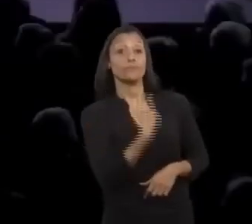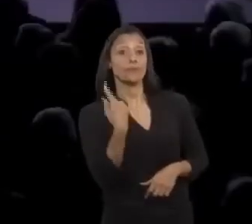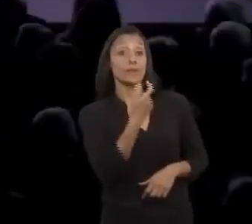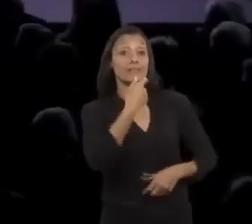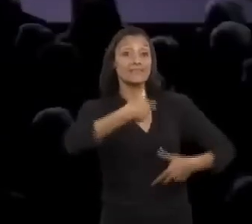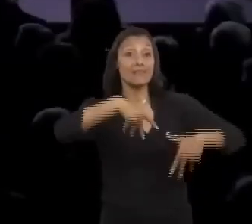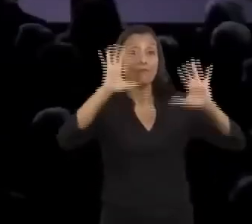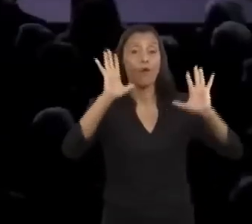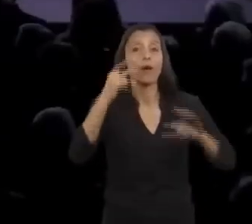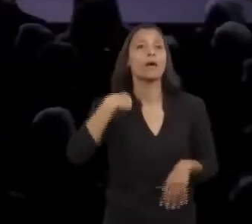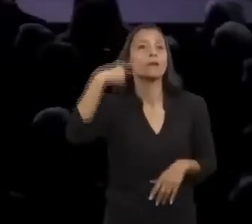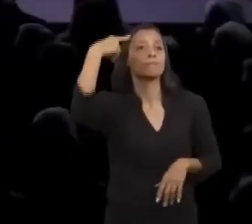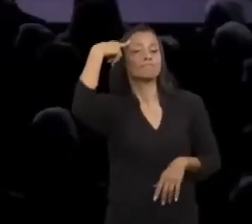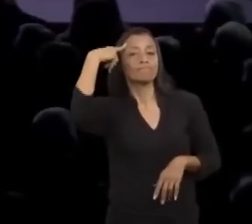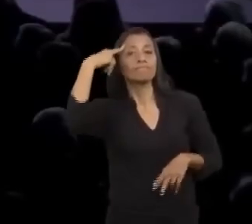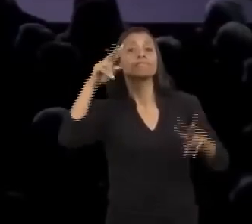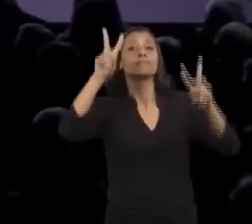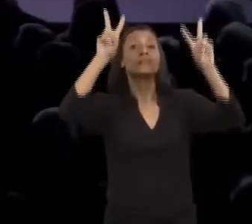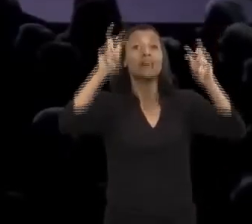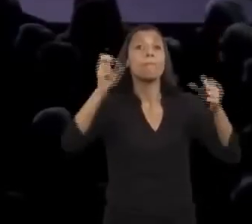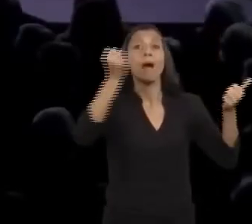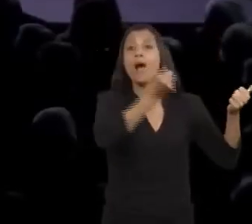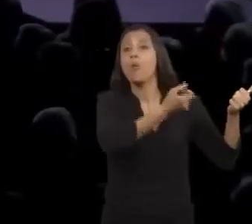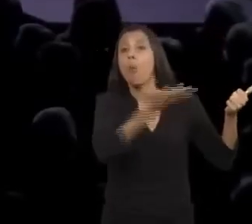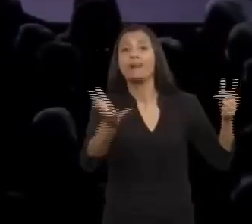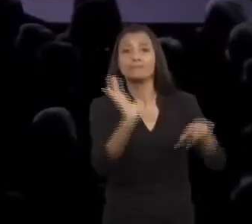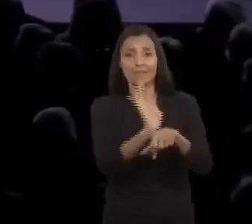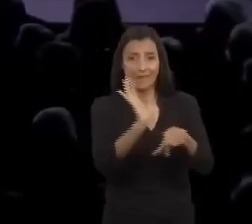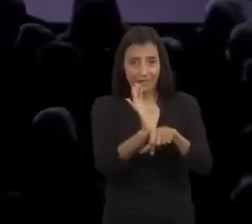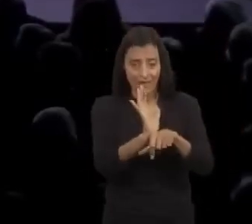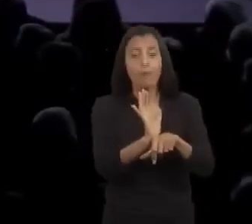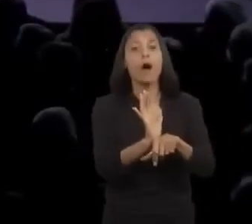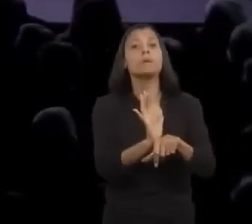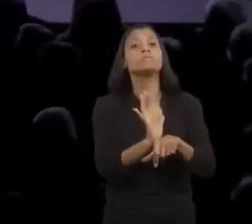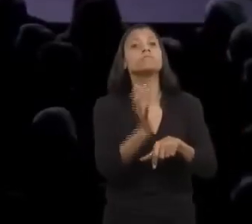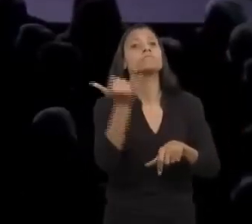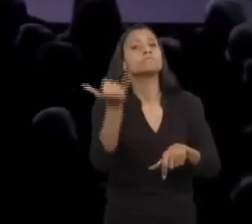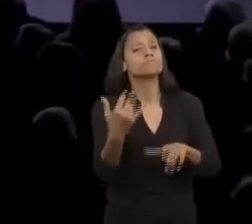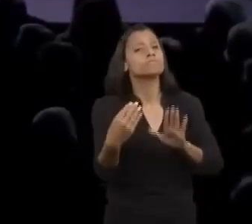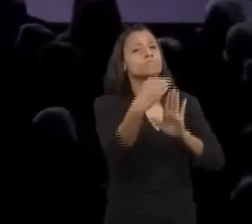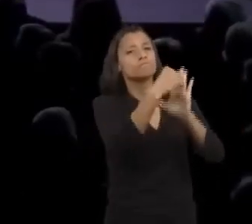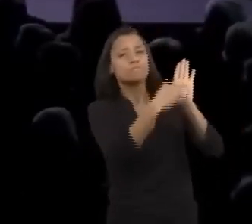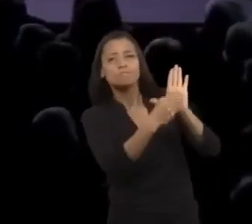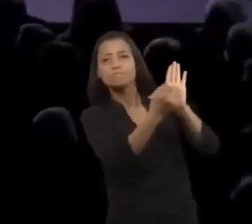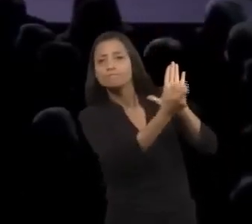of quantitative theory, we would have this situation.